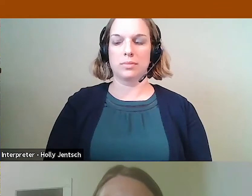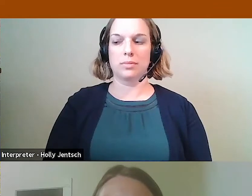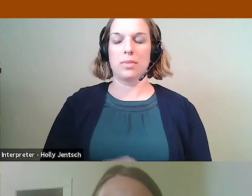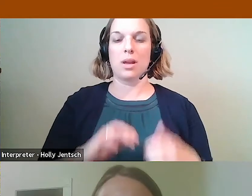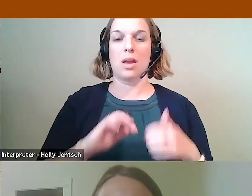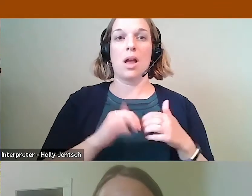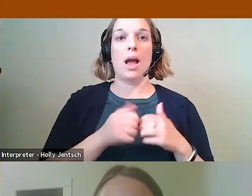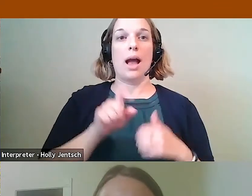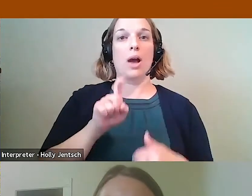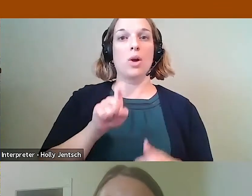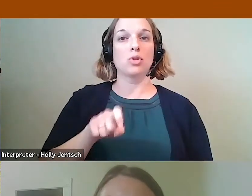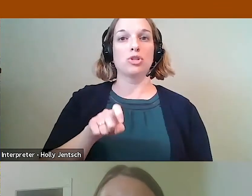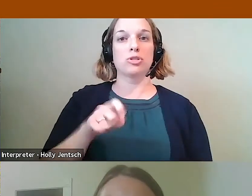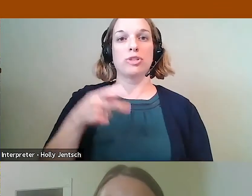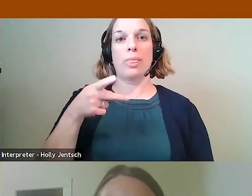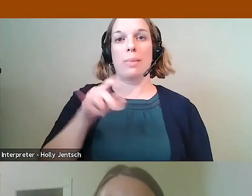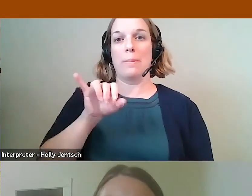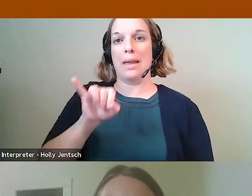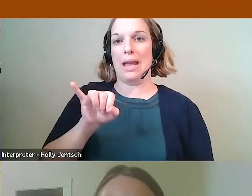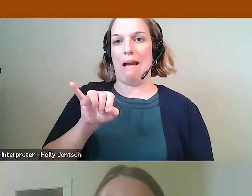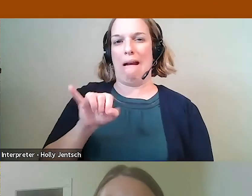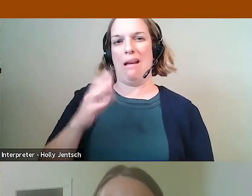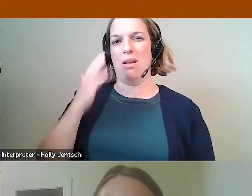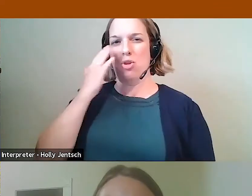the amount of effort that a subawardee